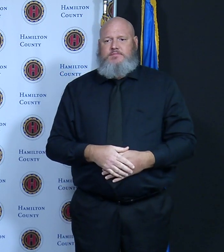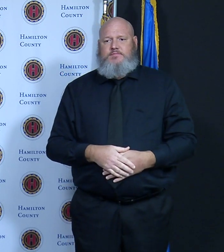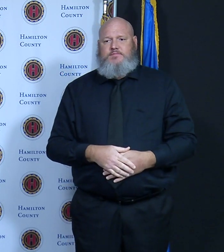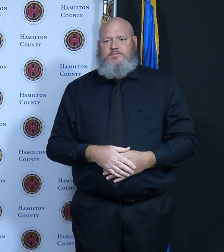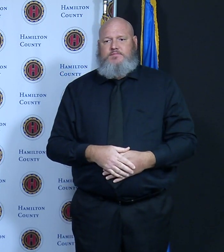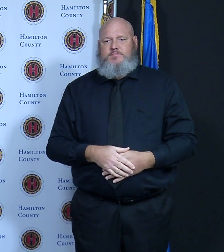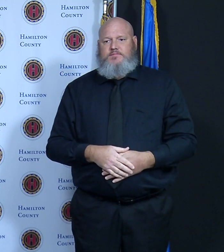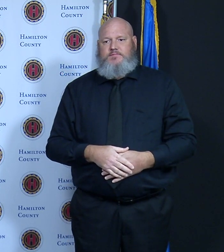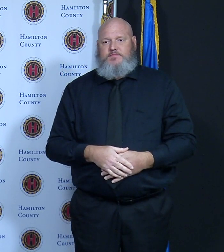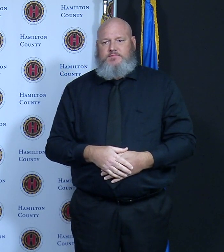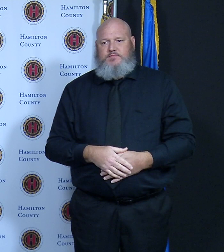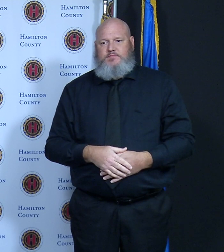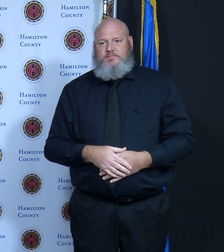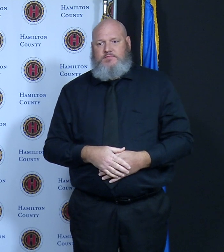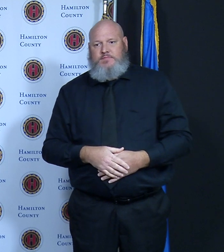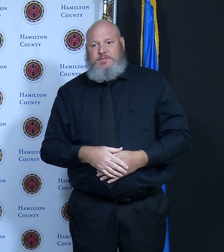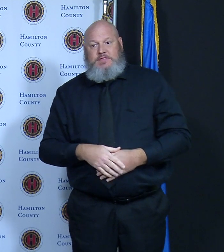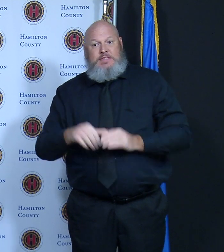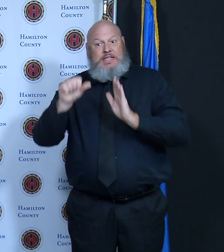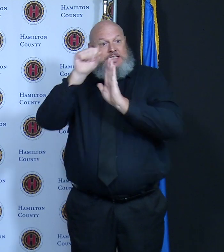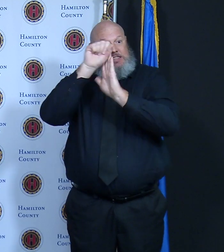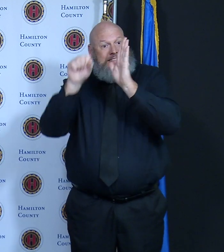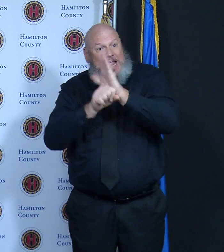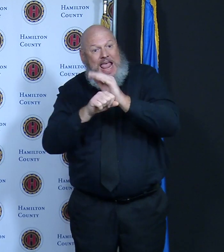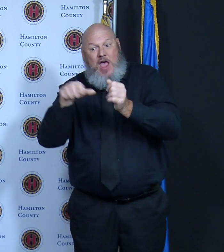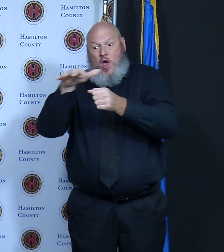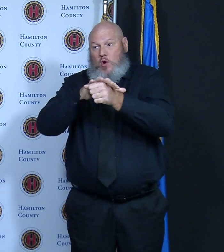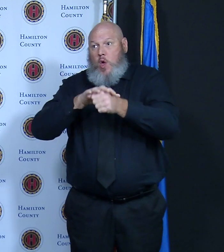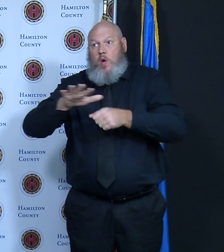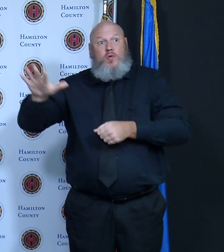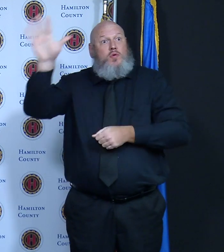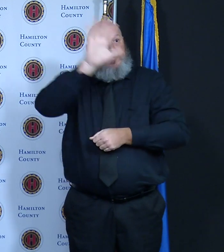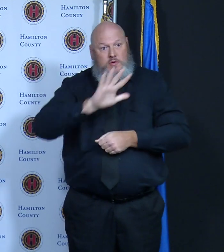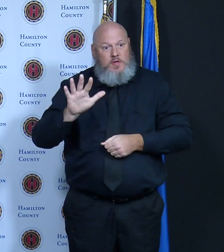level and locally here in Hamilton County we do need to recognize that this